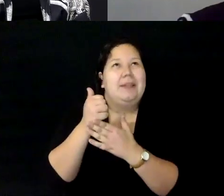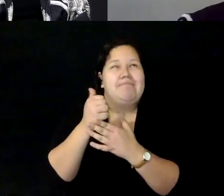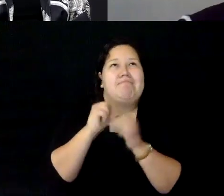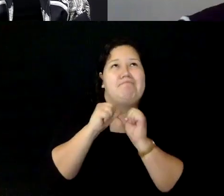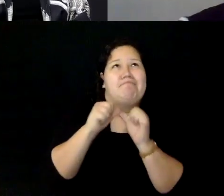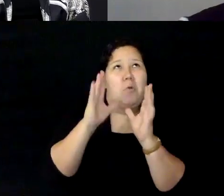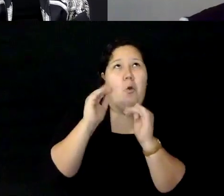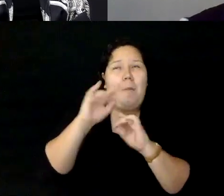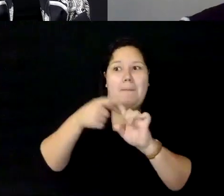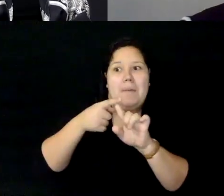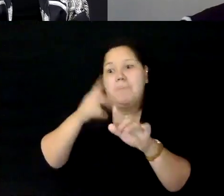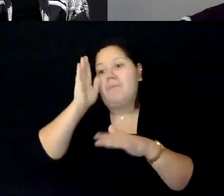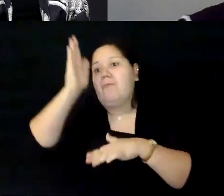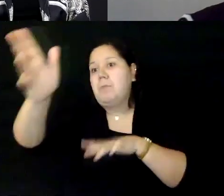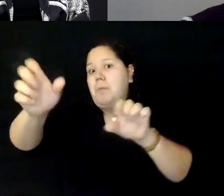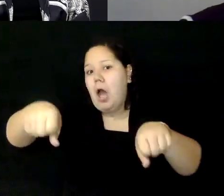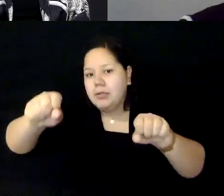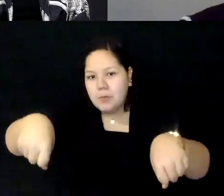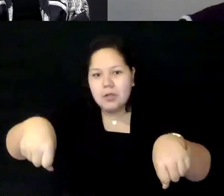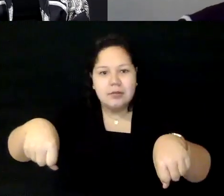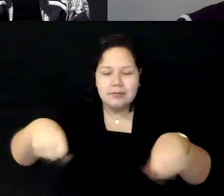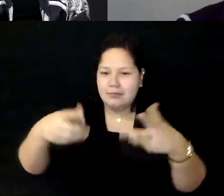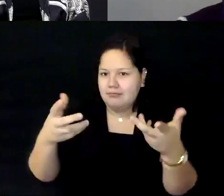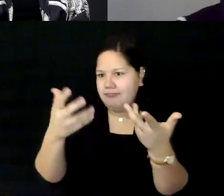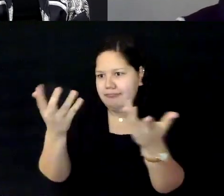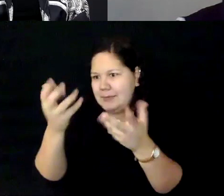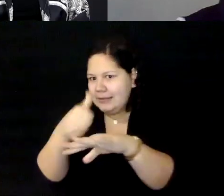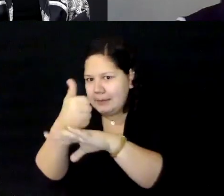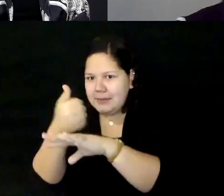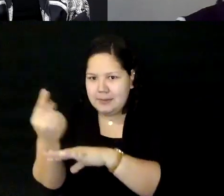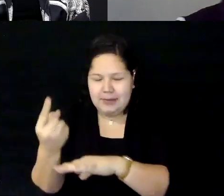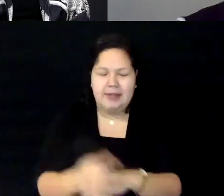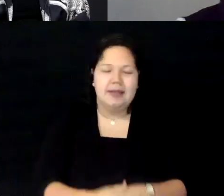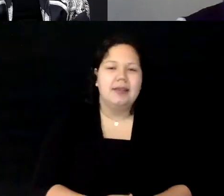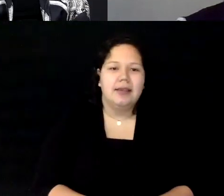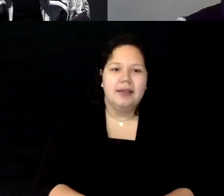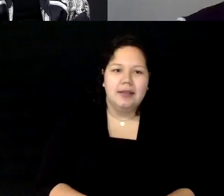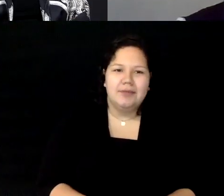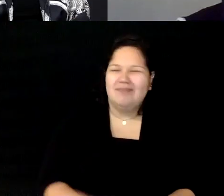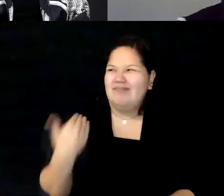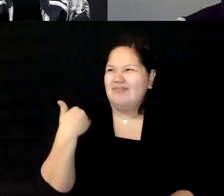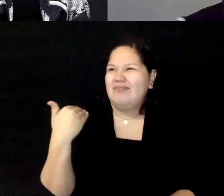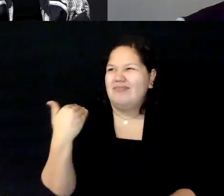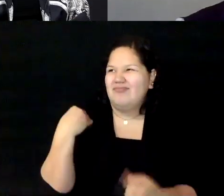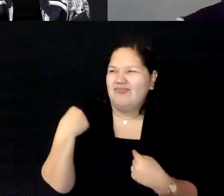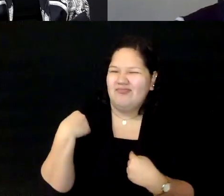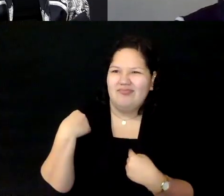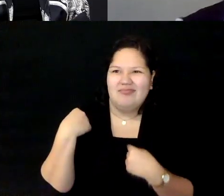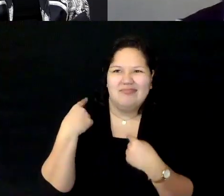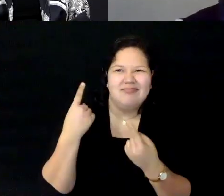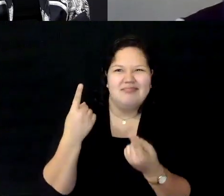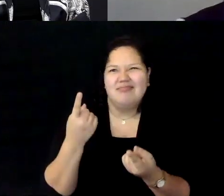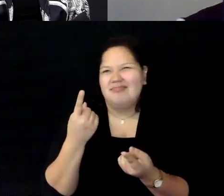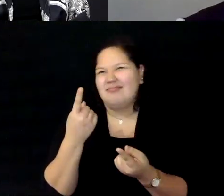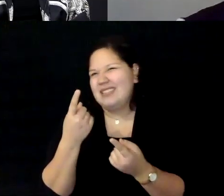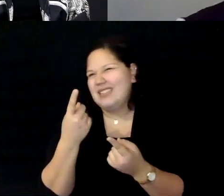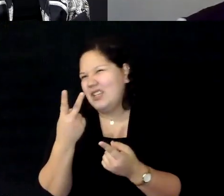is possible and what can happen. Because I think, like the last year, or two, has been such a roller